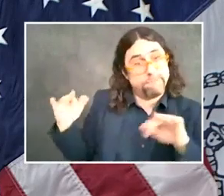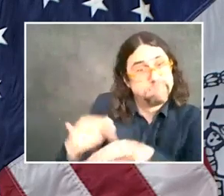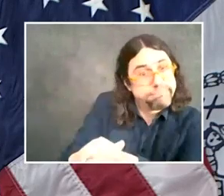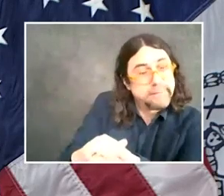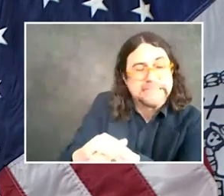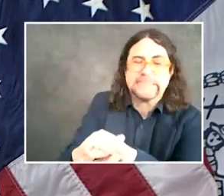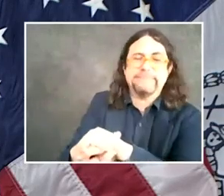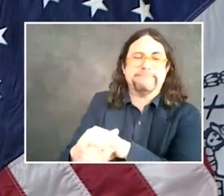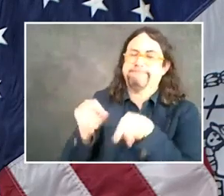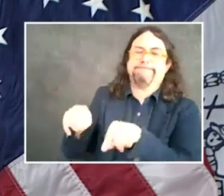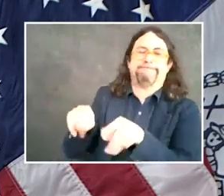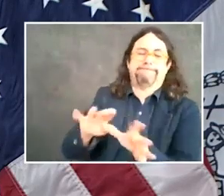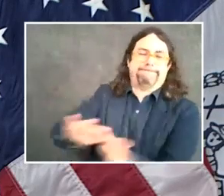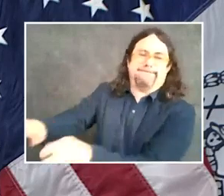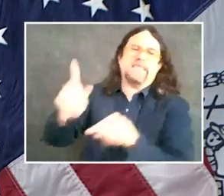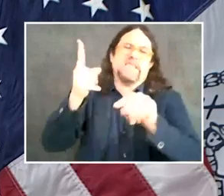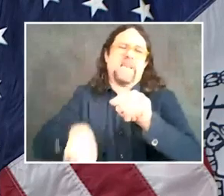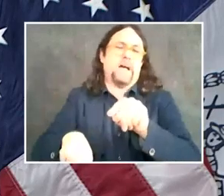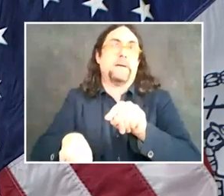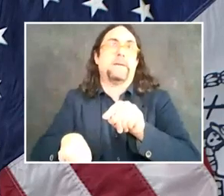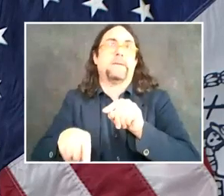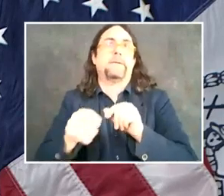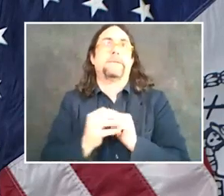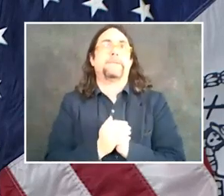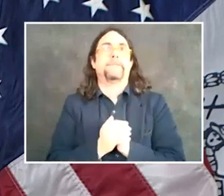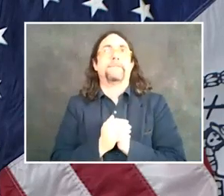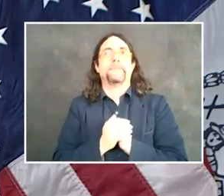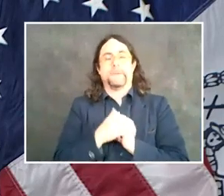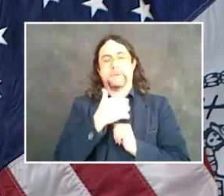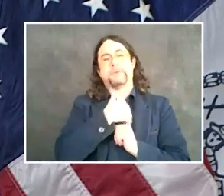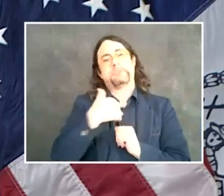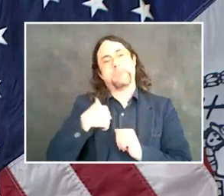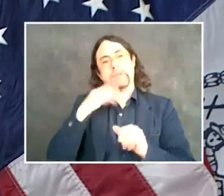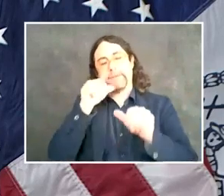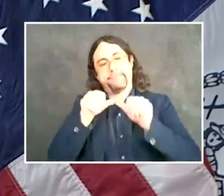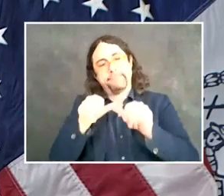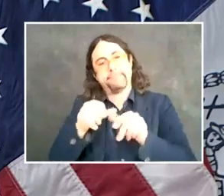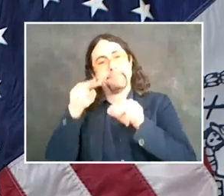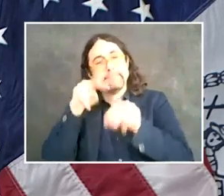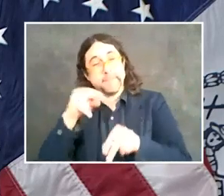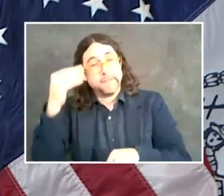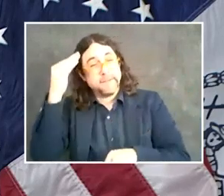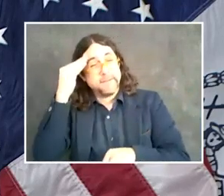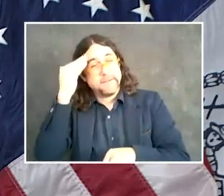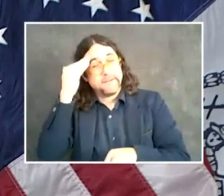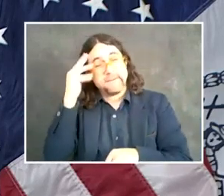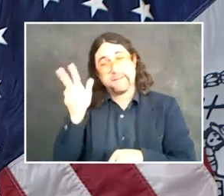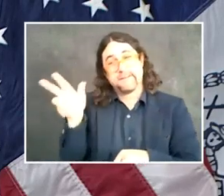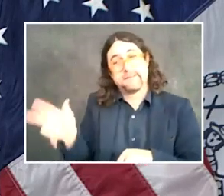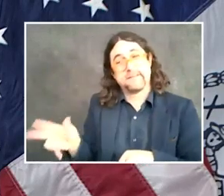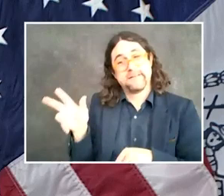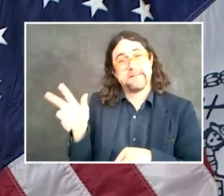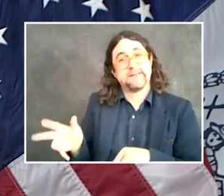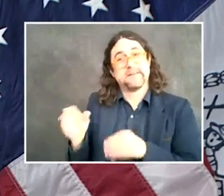AND WE'LL DO IT VERY CAREFULLY, AND EACH THING YOU MENTIONED